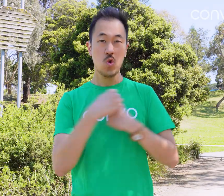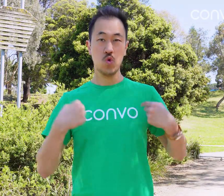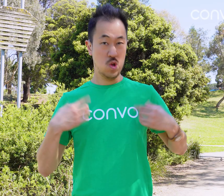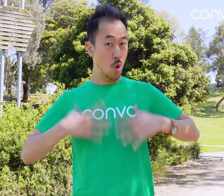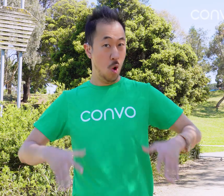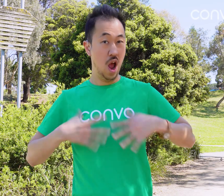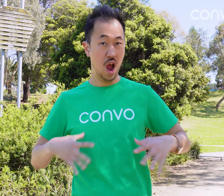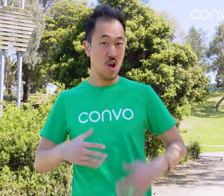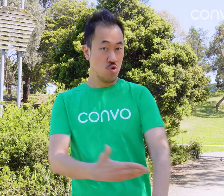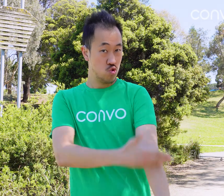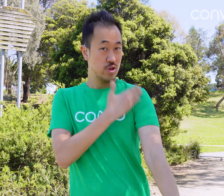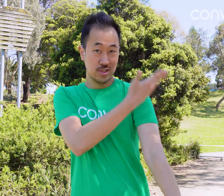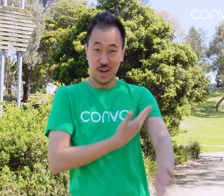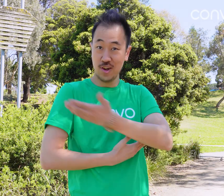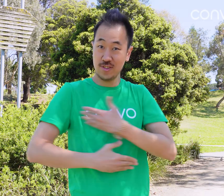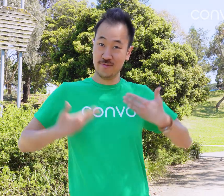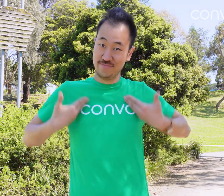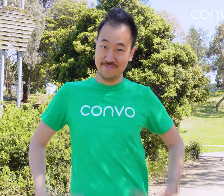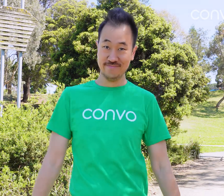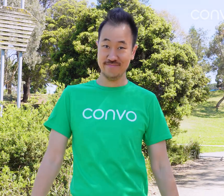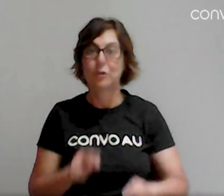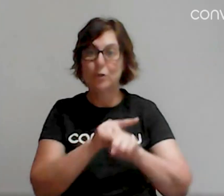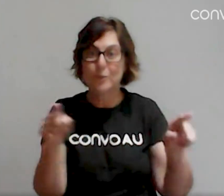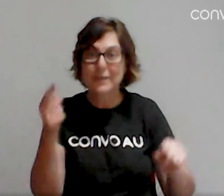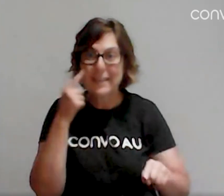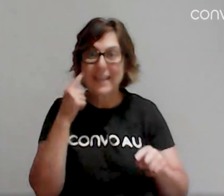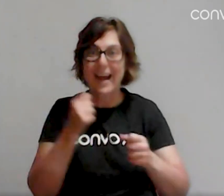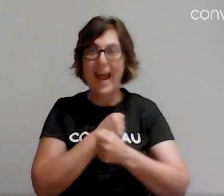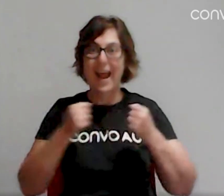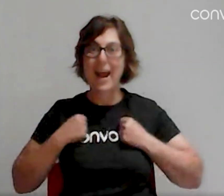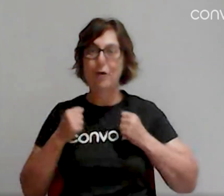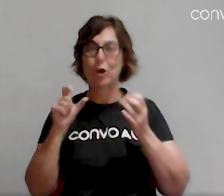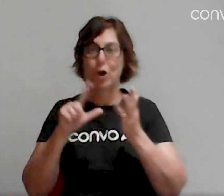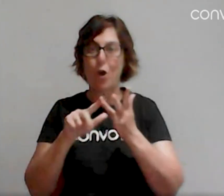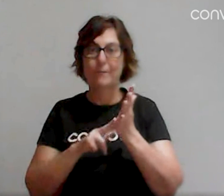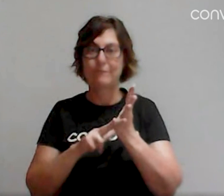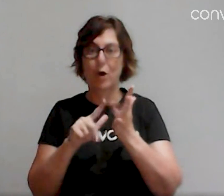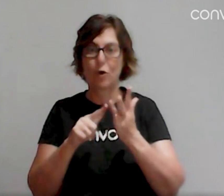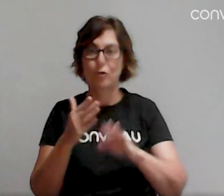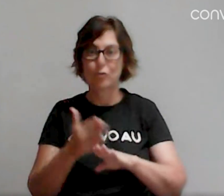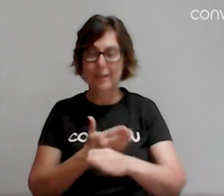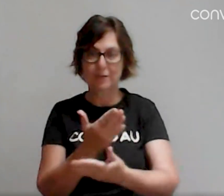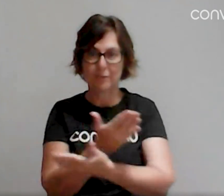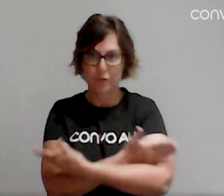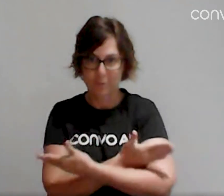We will all be there wearing green t-shirts. If you see one of with our green t-shirt,